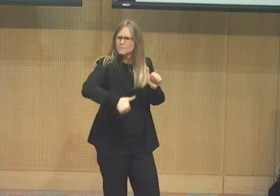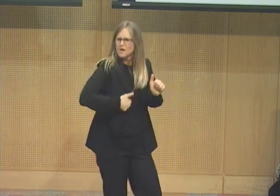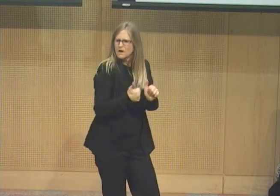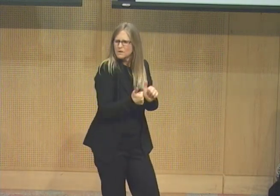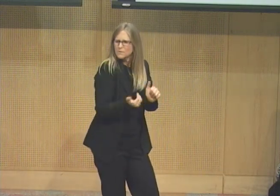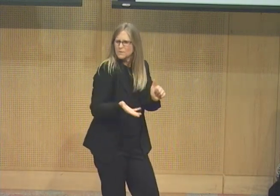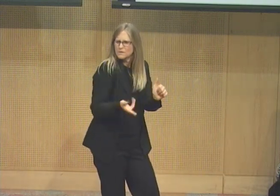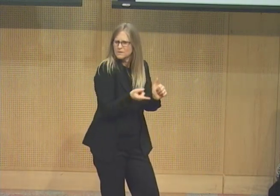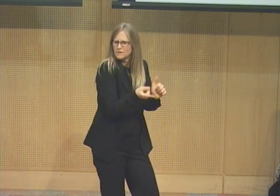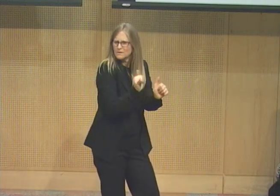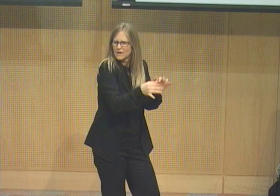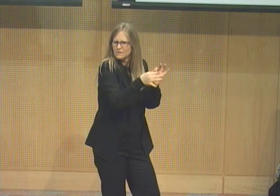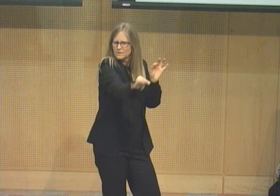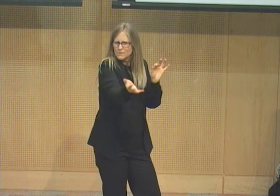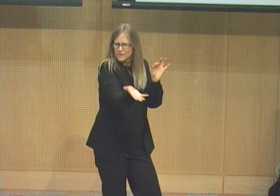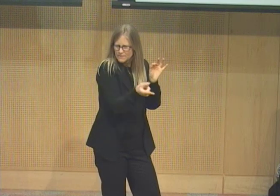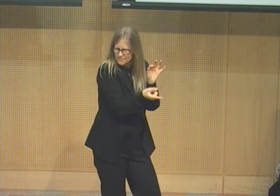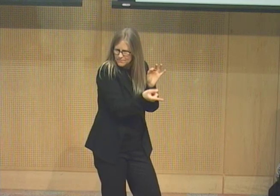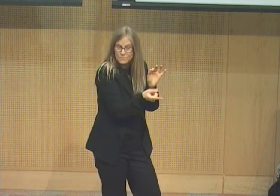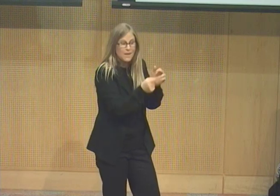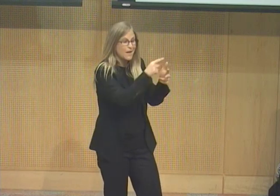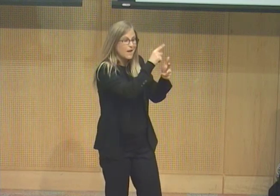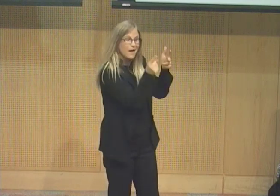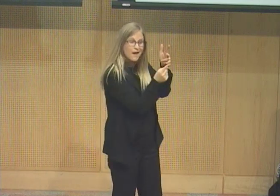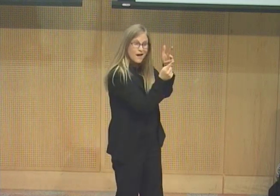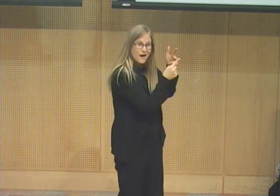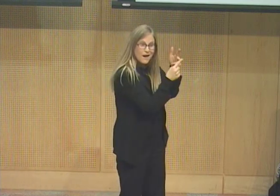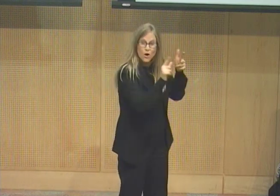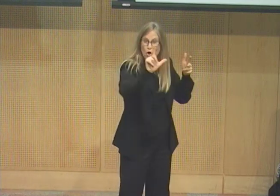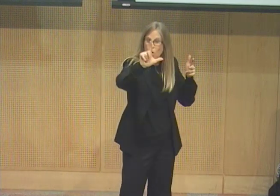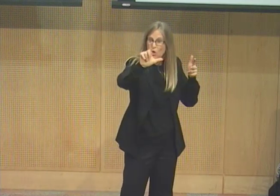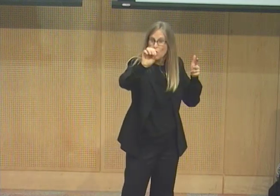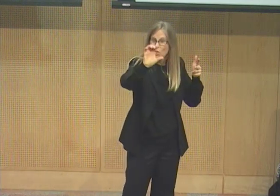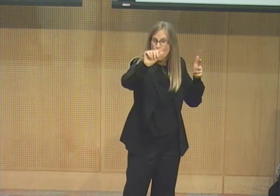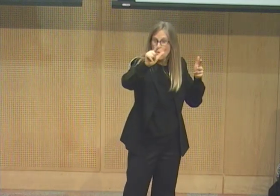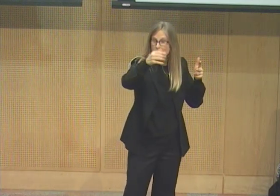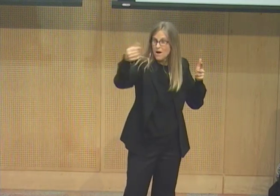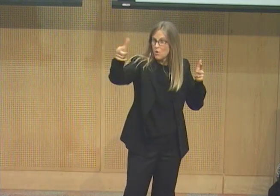and implications is, What is the message beyond the words?